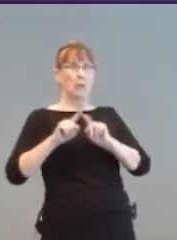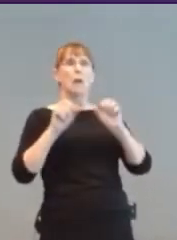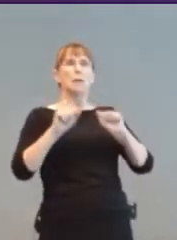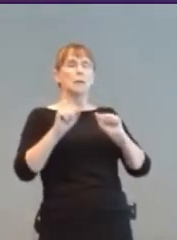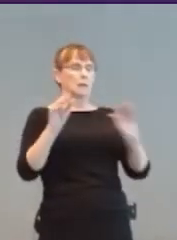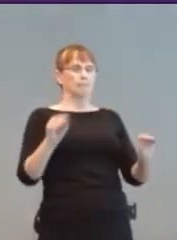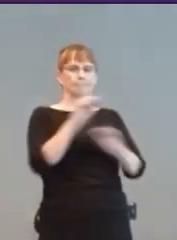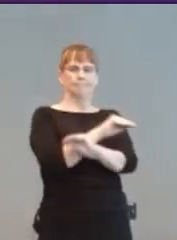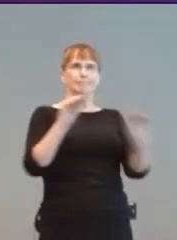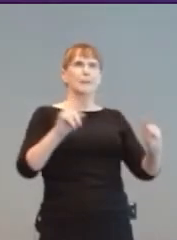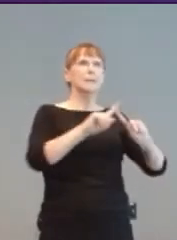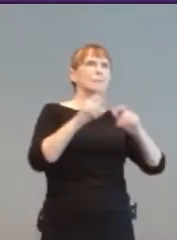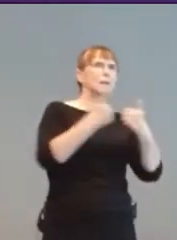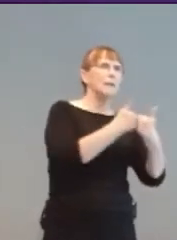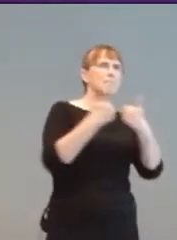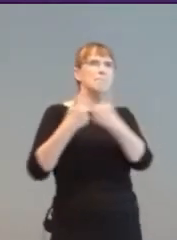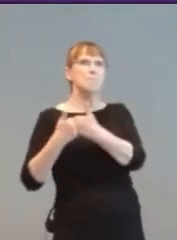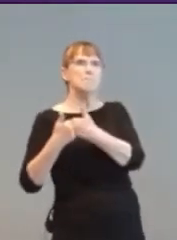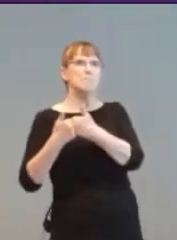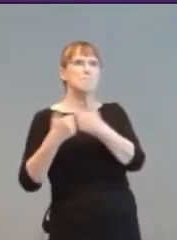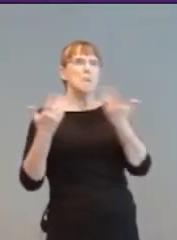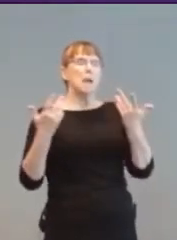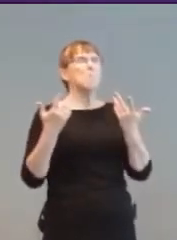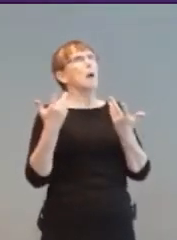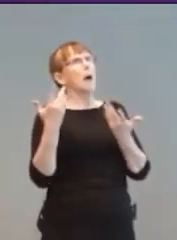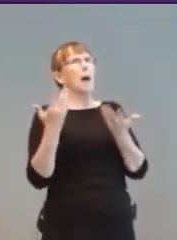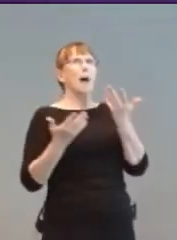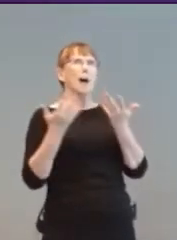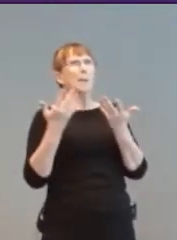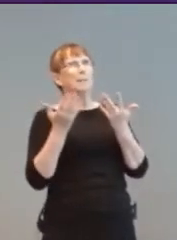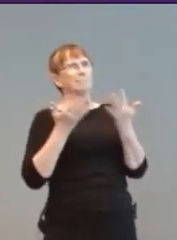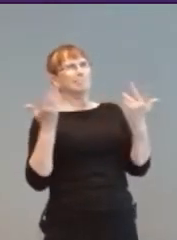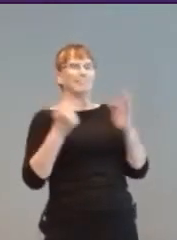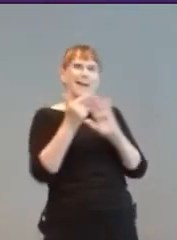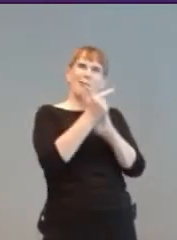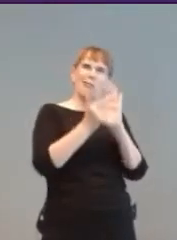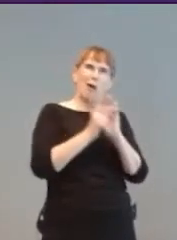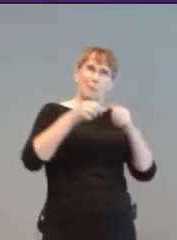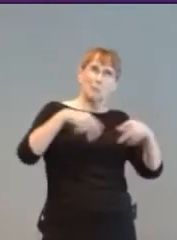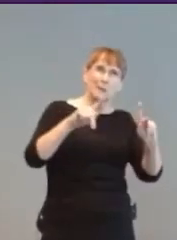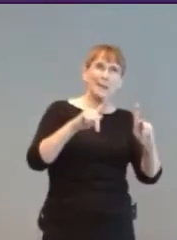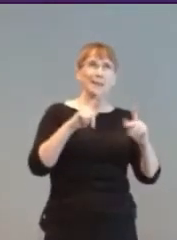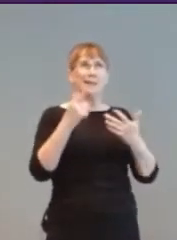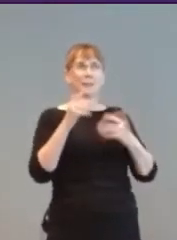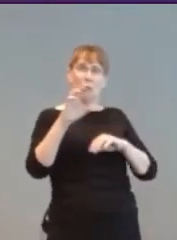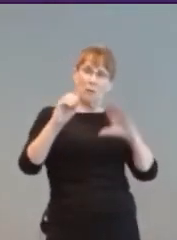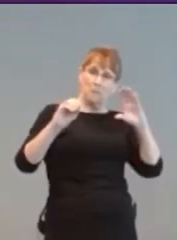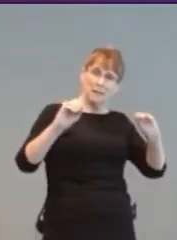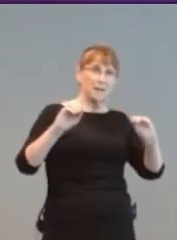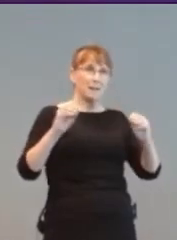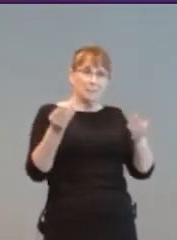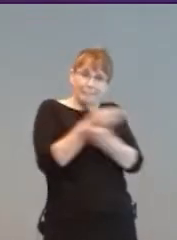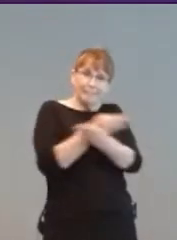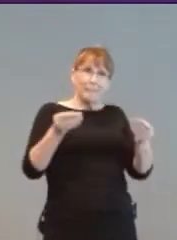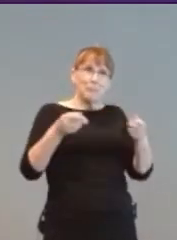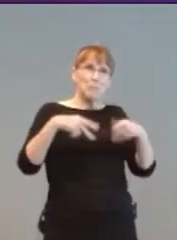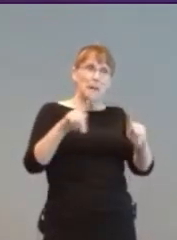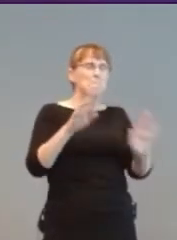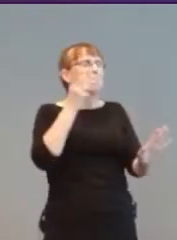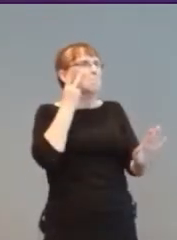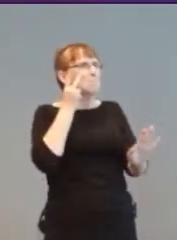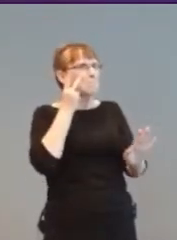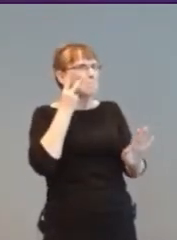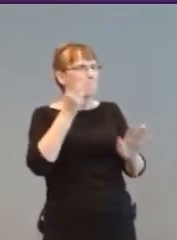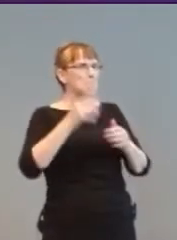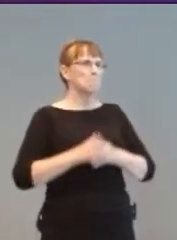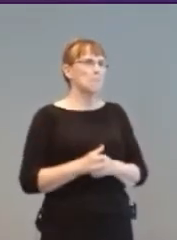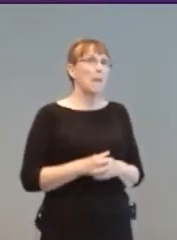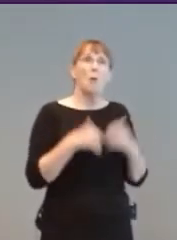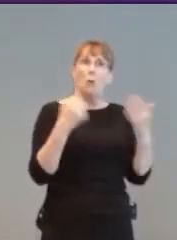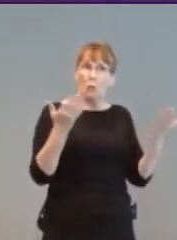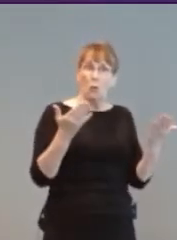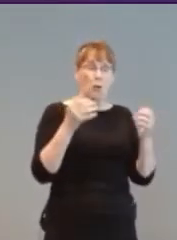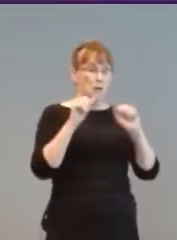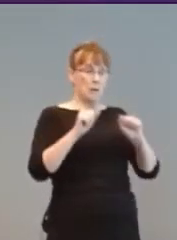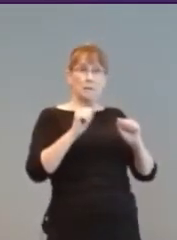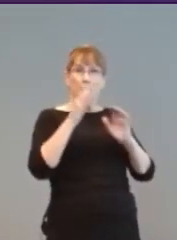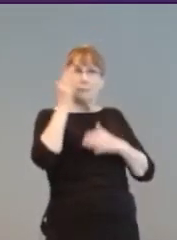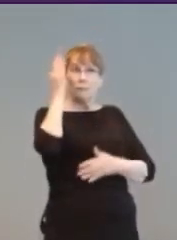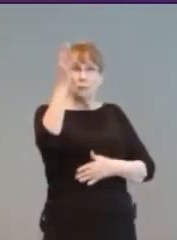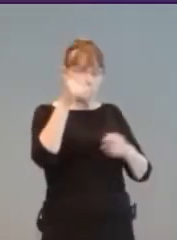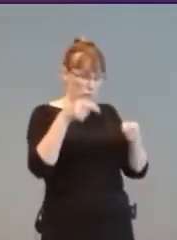And CAD-CAM A.I. 3D printing may allow anyone to create the controllers of their dreams.